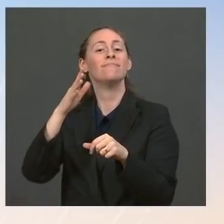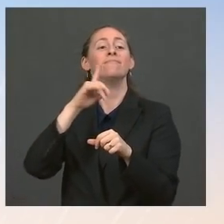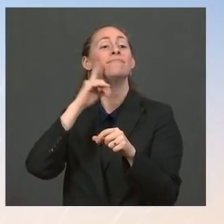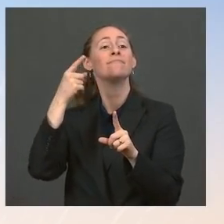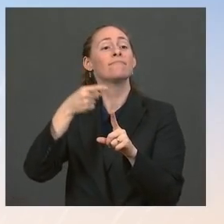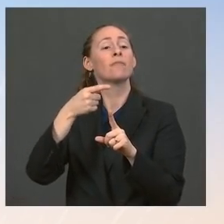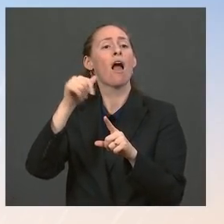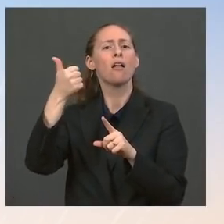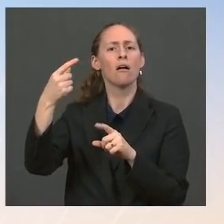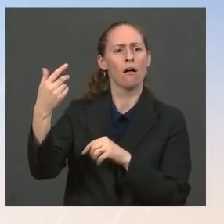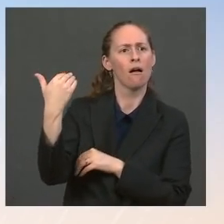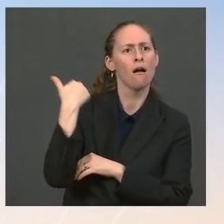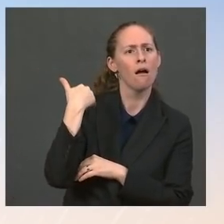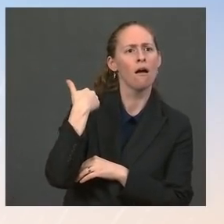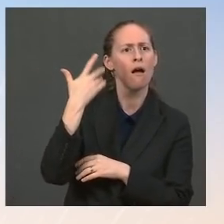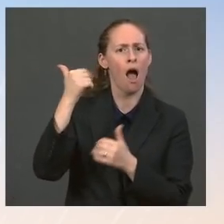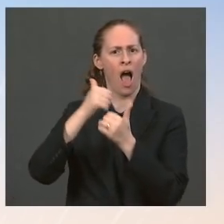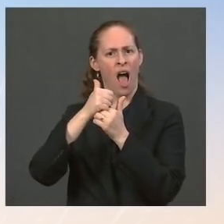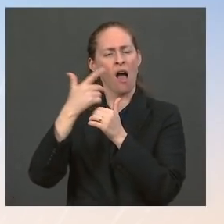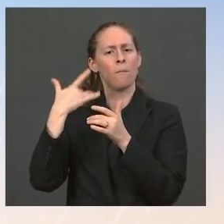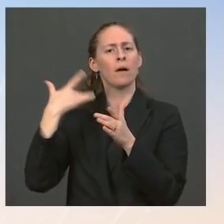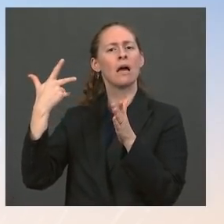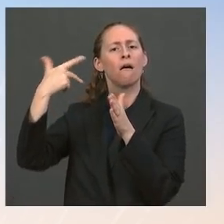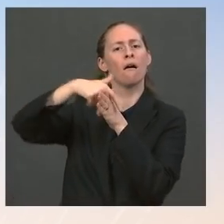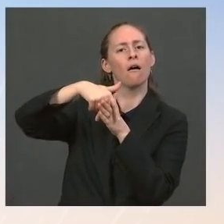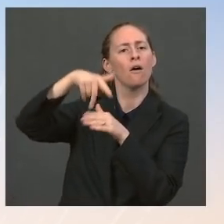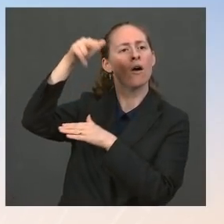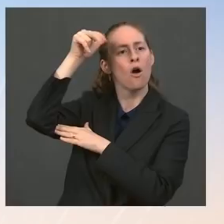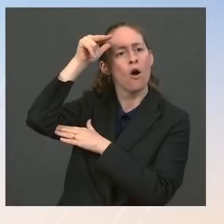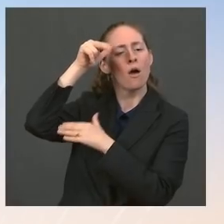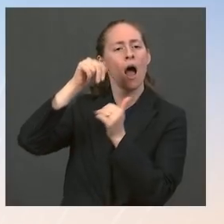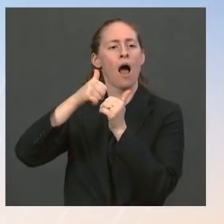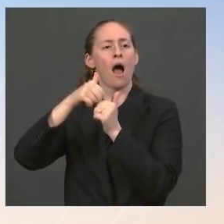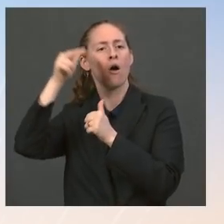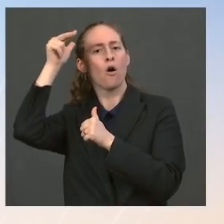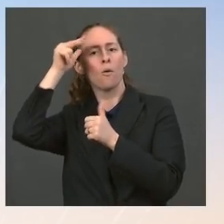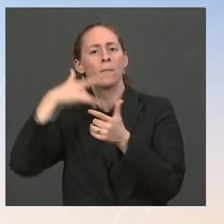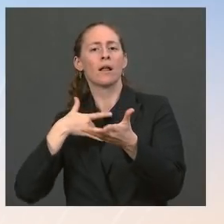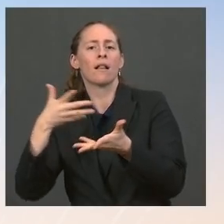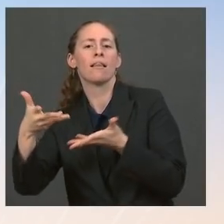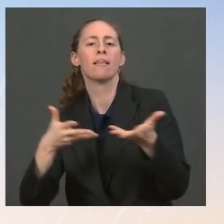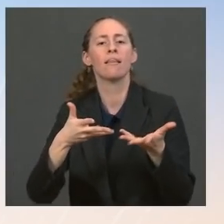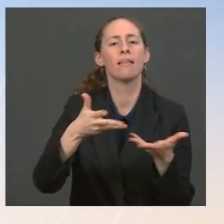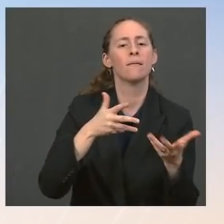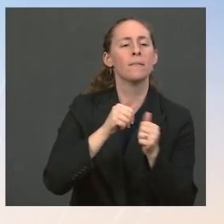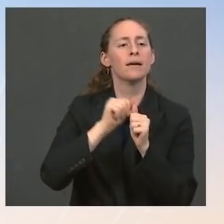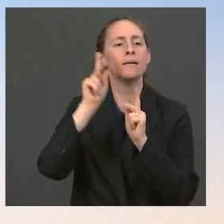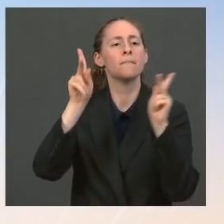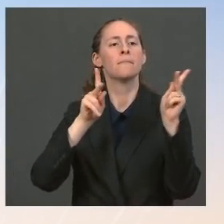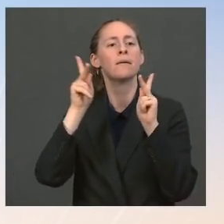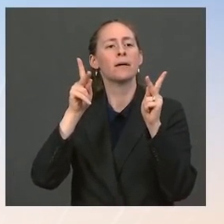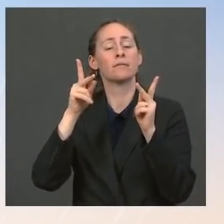and how one interacts with individuals with the horse. And so I'm going to let the investigation run its course.